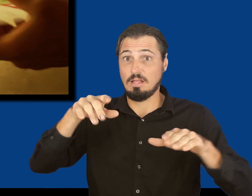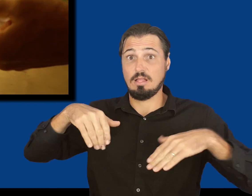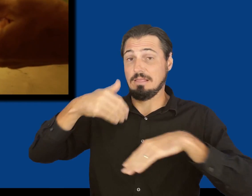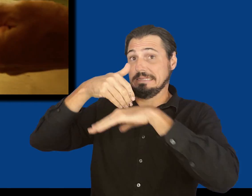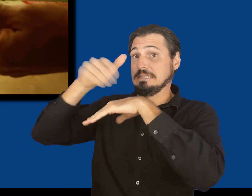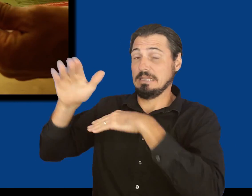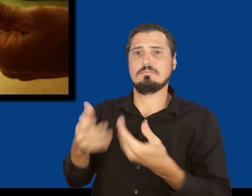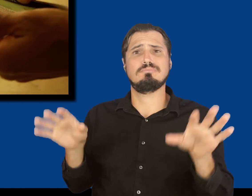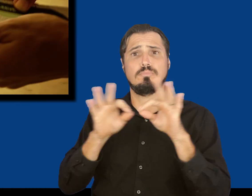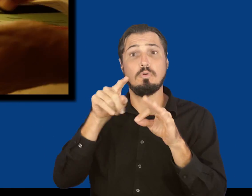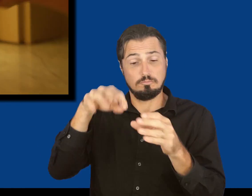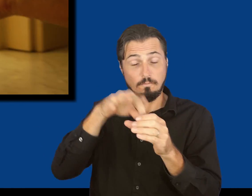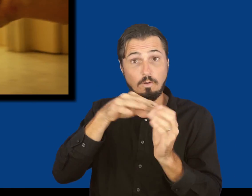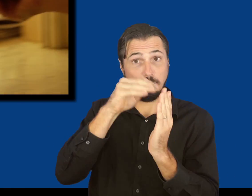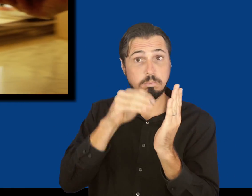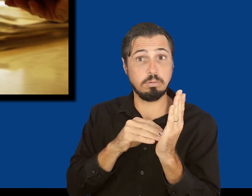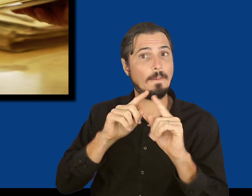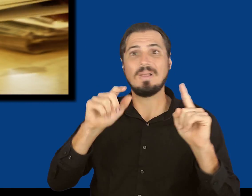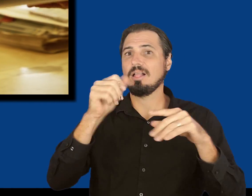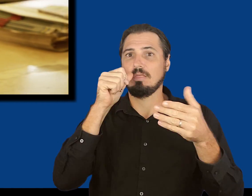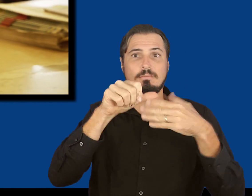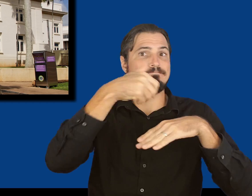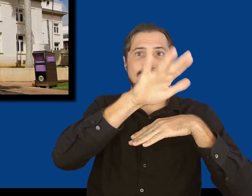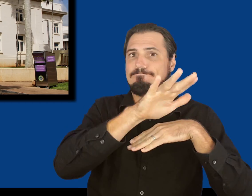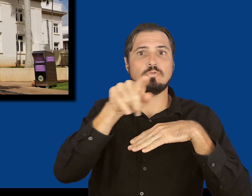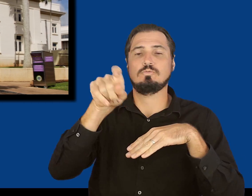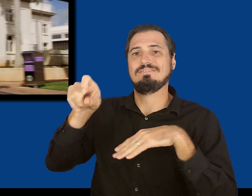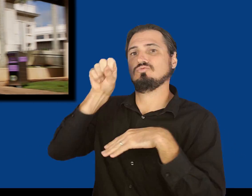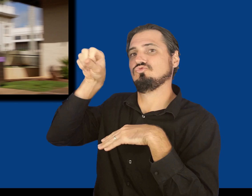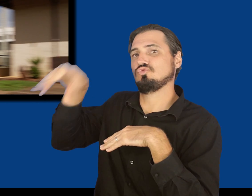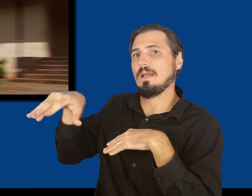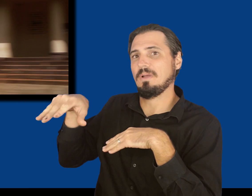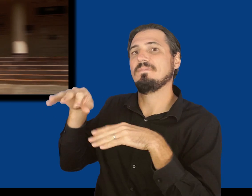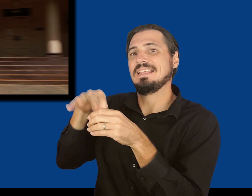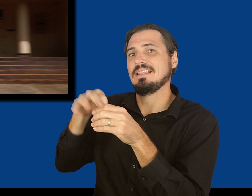Please vote and drop off your ballot and at the County elections office next to the historic